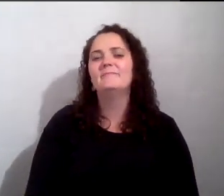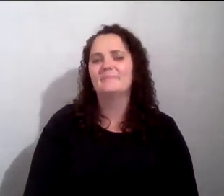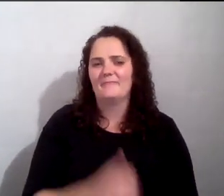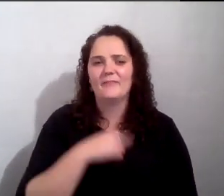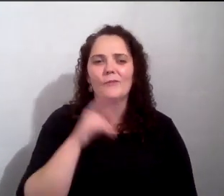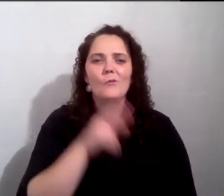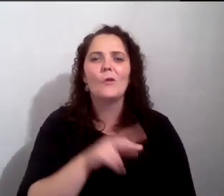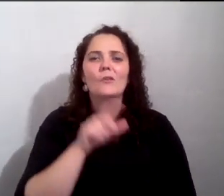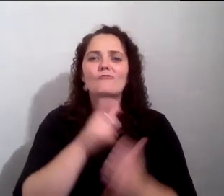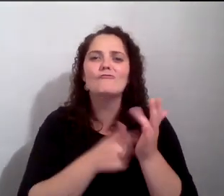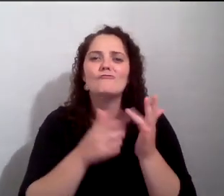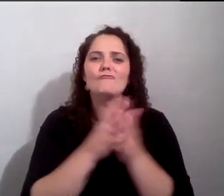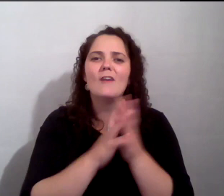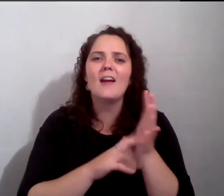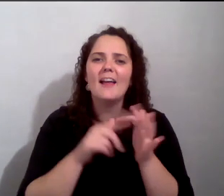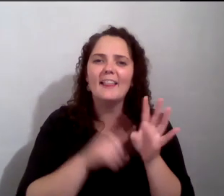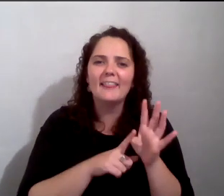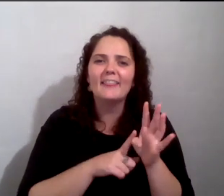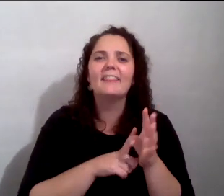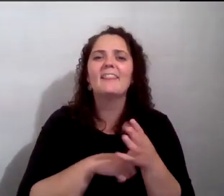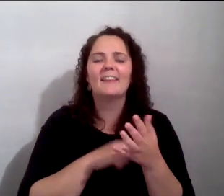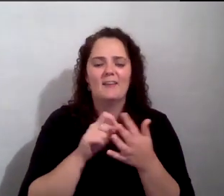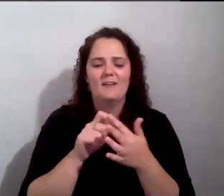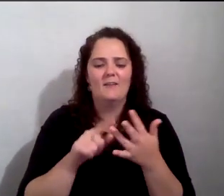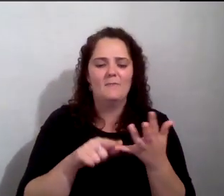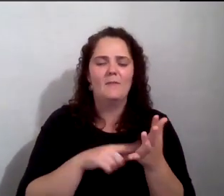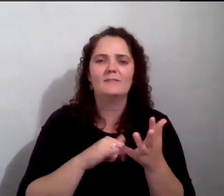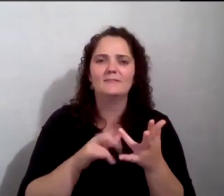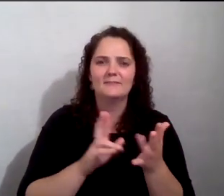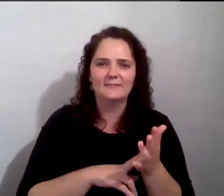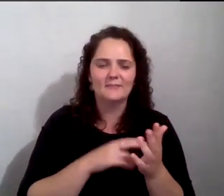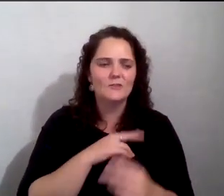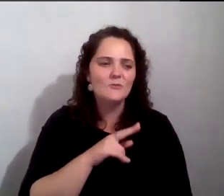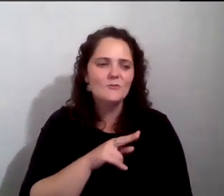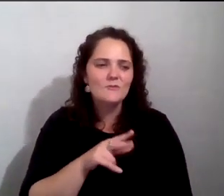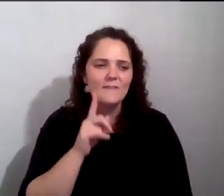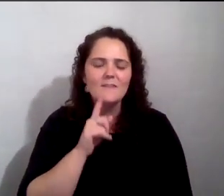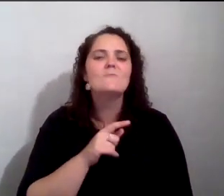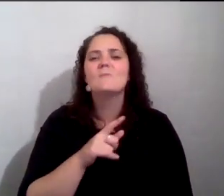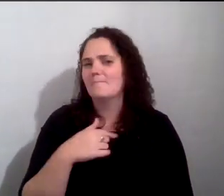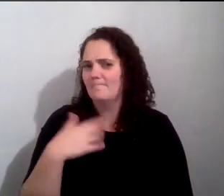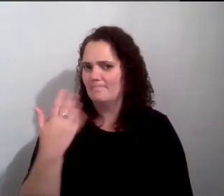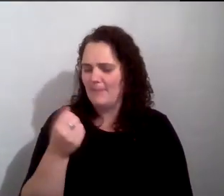all change you know. Looking at those Grace Crowley and um Ralph Balson paintings and things makes me think you